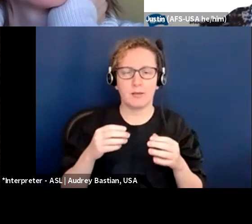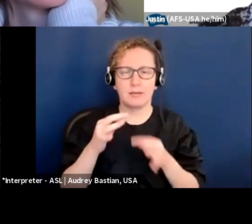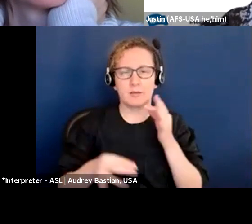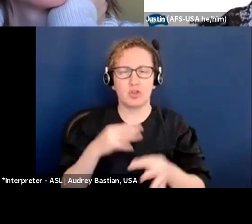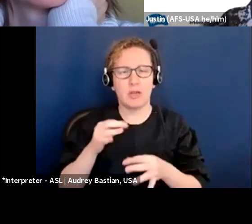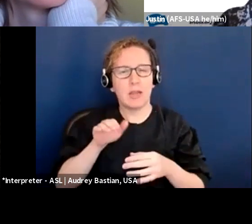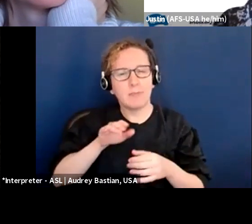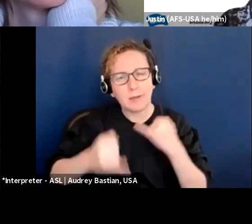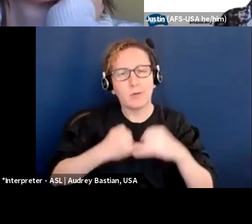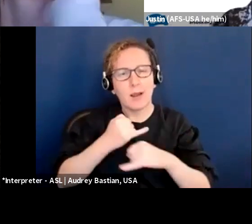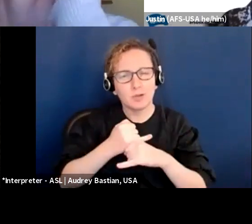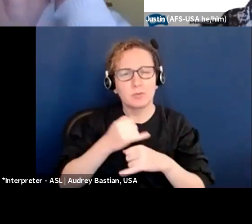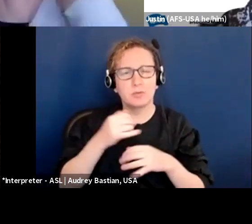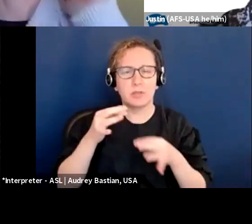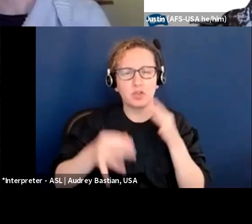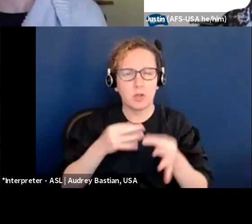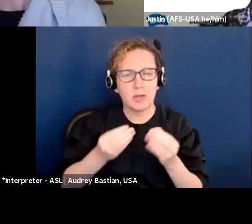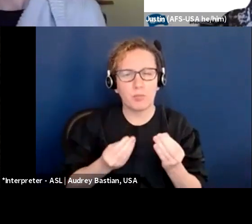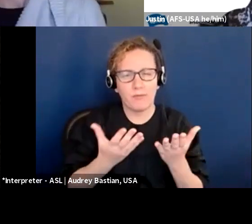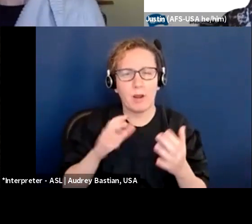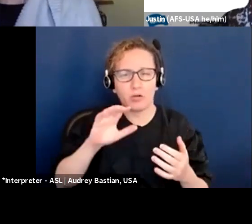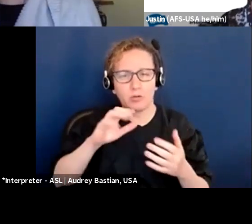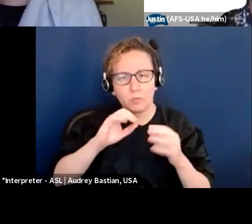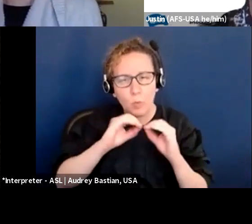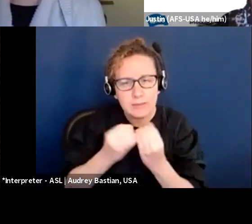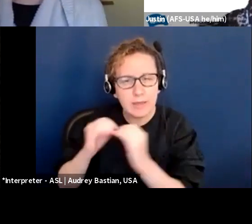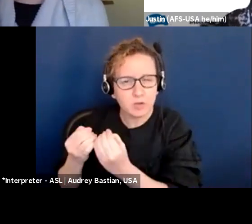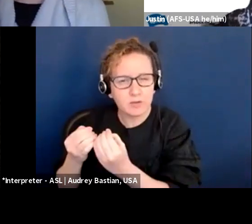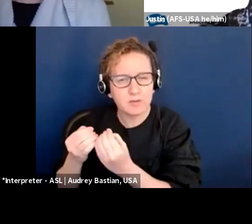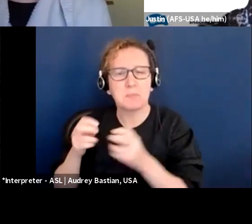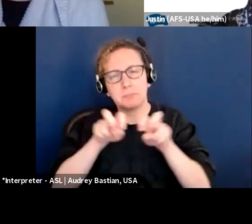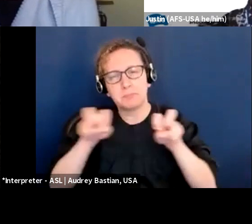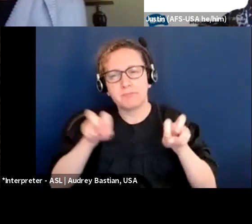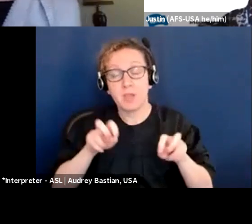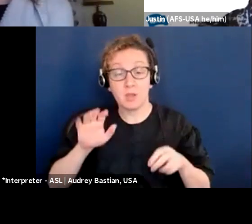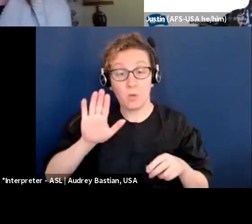They are going to talk about access and disability from the point of view of their organizations.